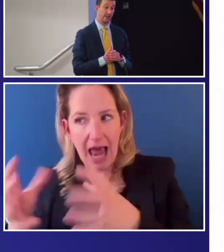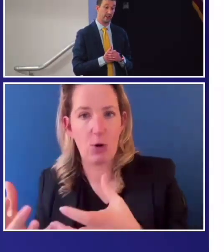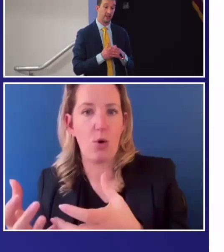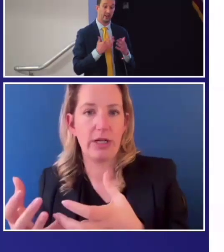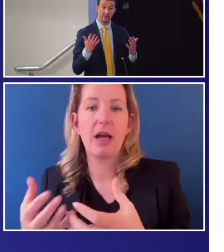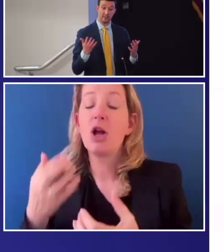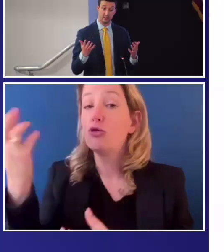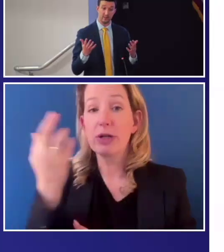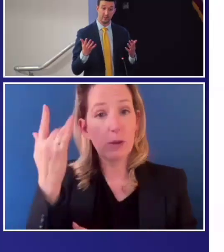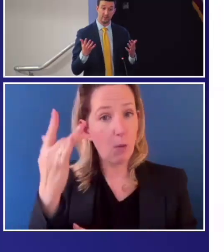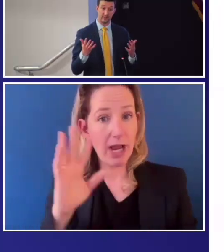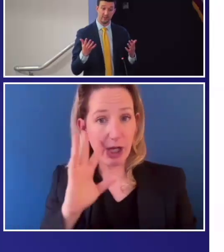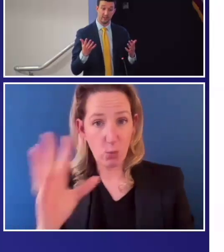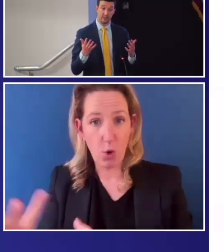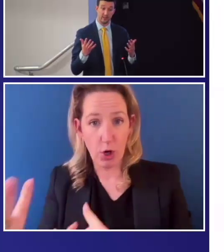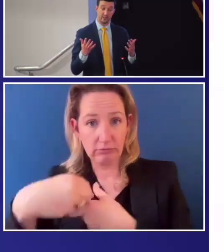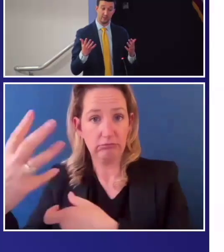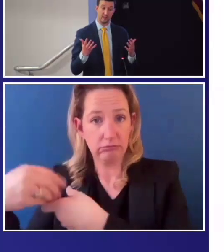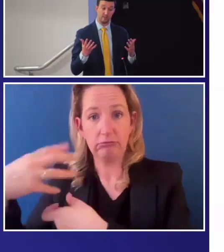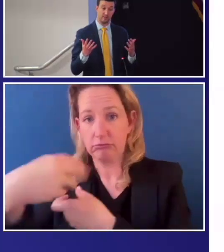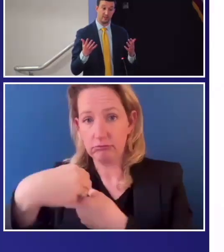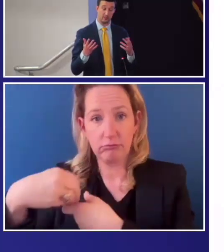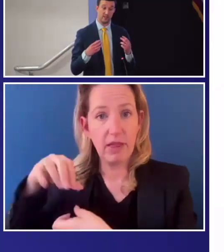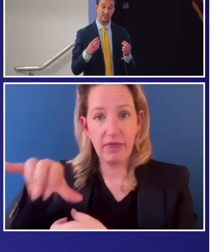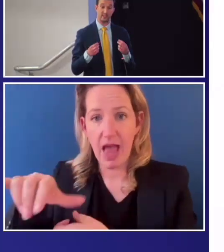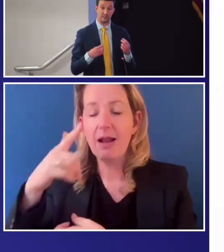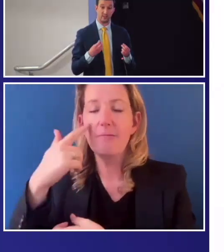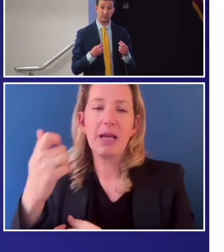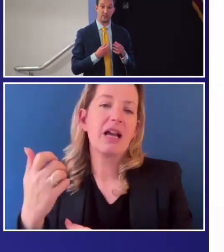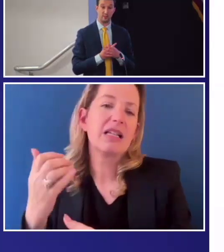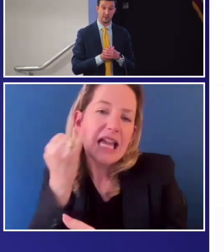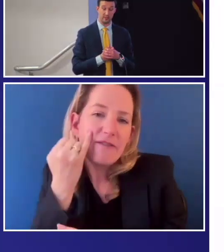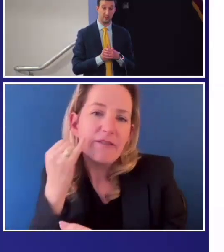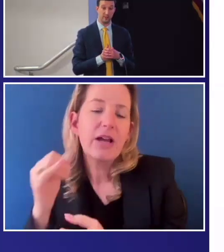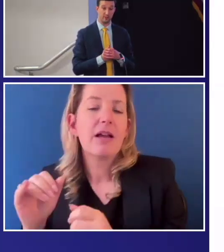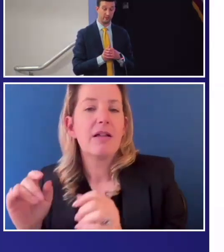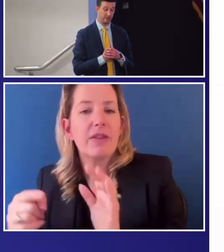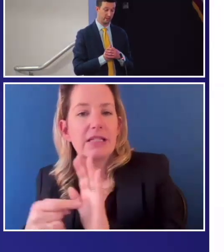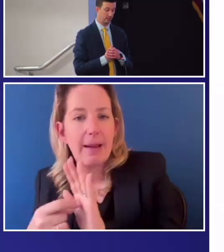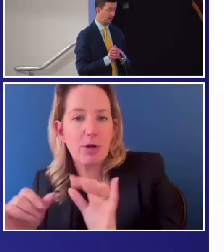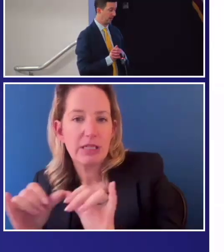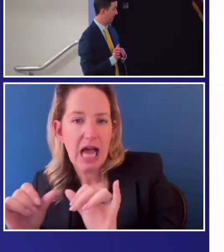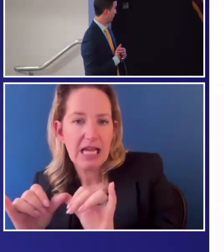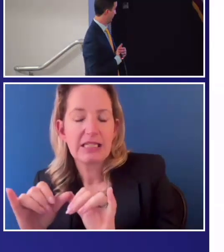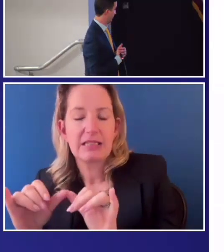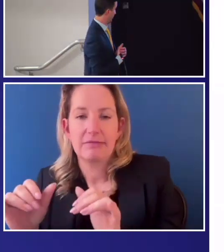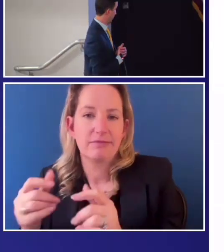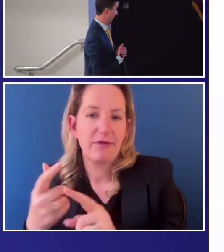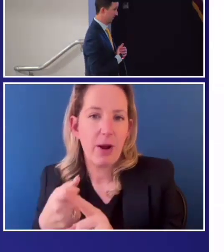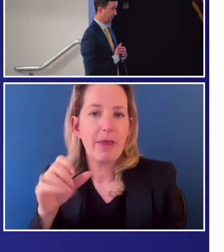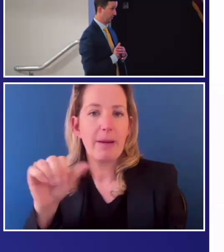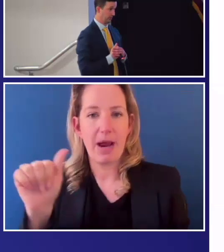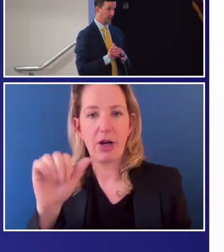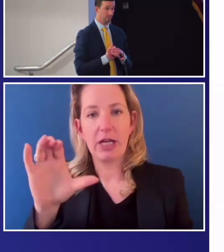that is via -- is because of the sample size concerns in the American Community Survey that Preston had raised earlier.